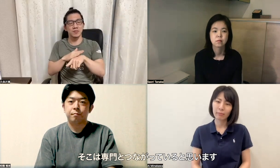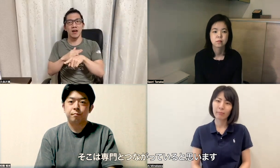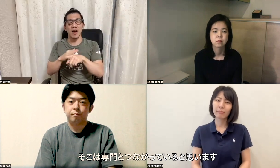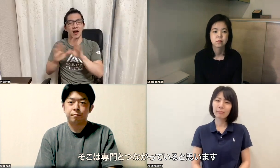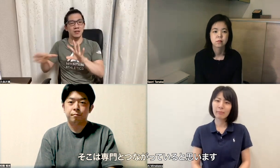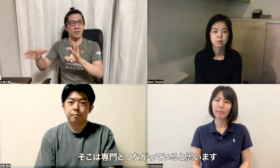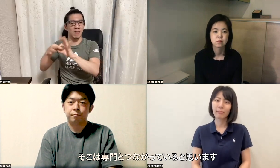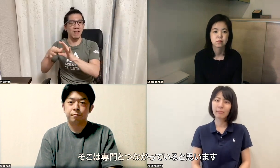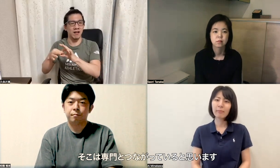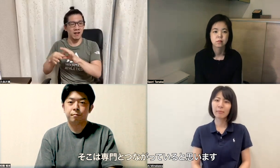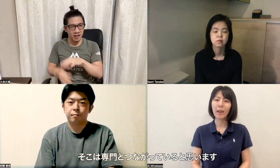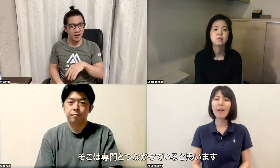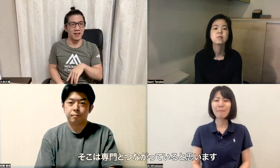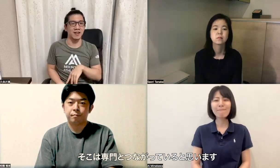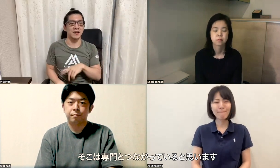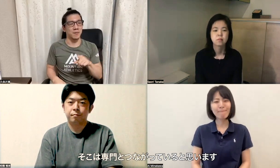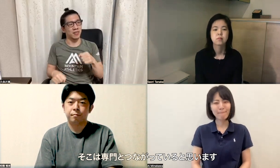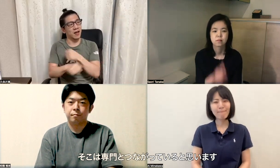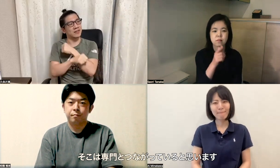I think it has something to do with specialization.